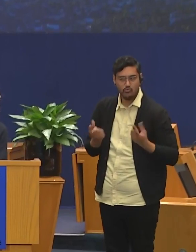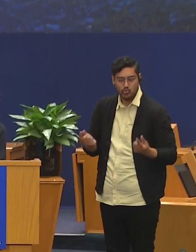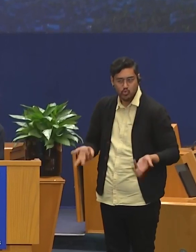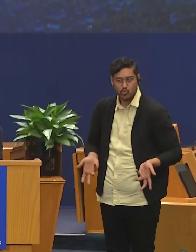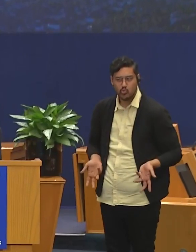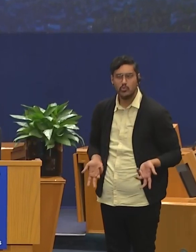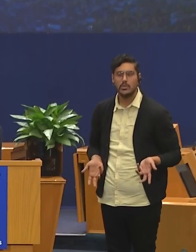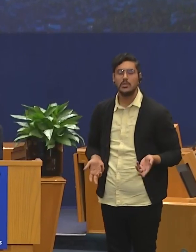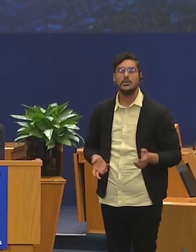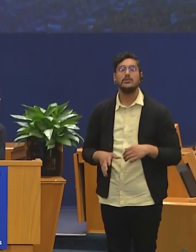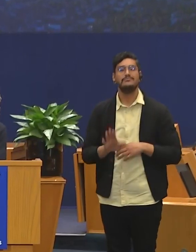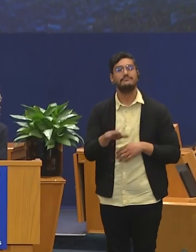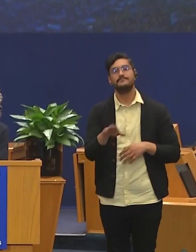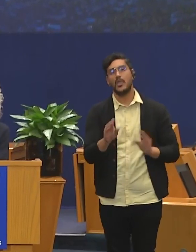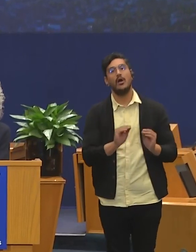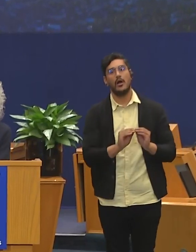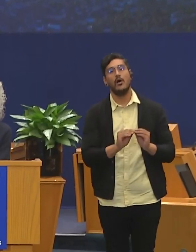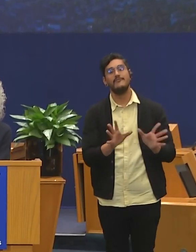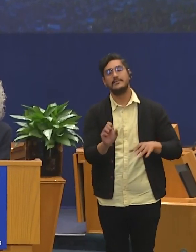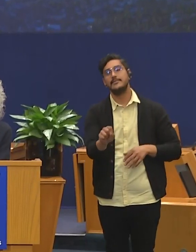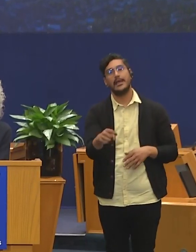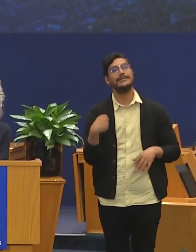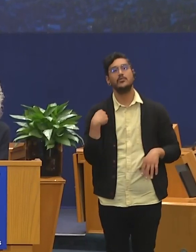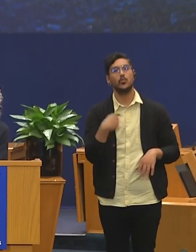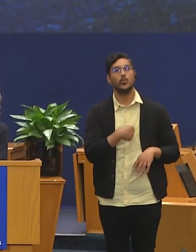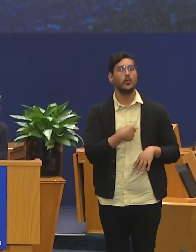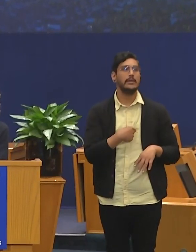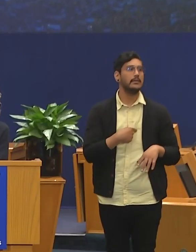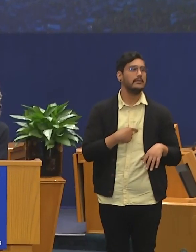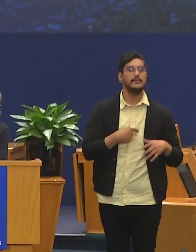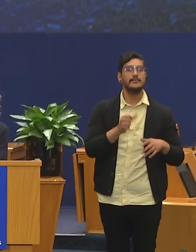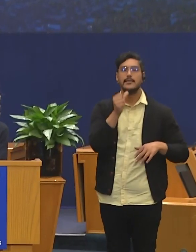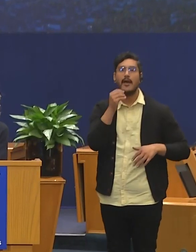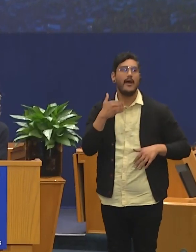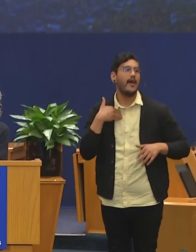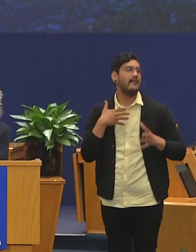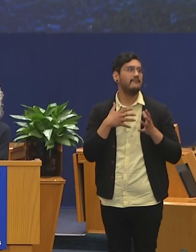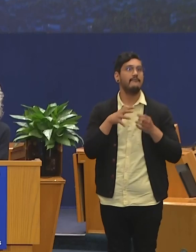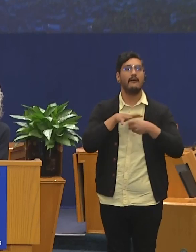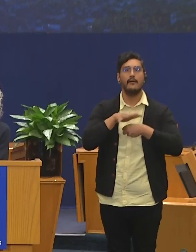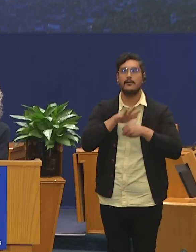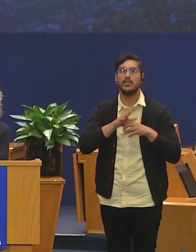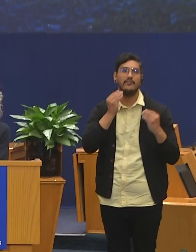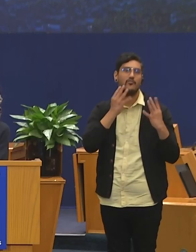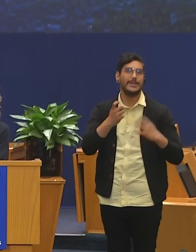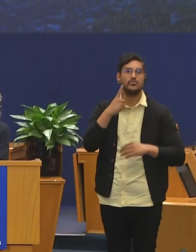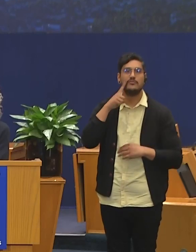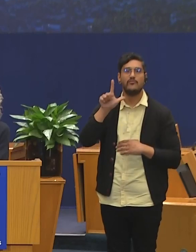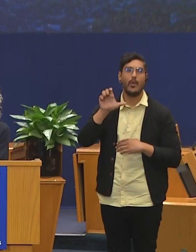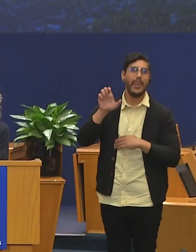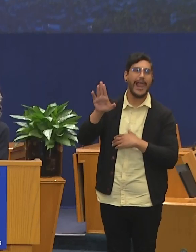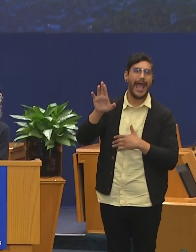THAT DATA HAVE ONLY YOUR MODELING? OBVIOUSLY WE'RE TROUBLED BY THE LACK OF